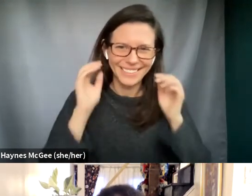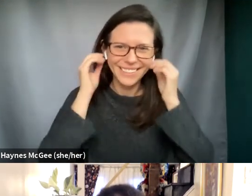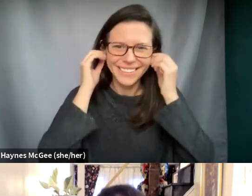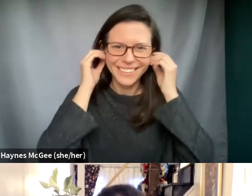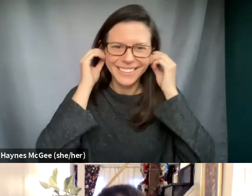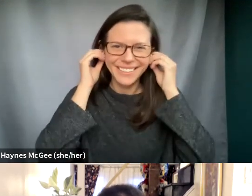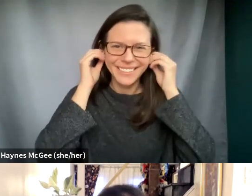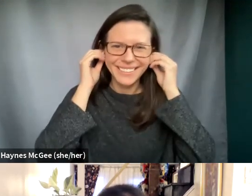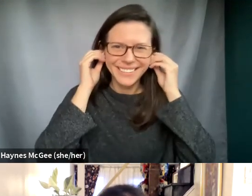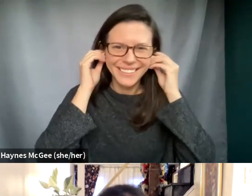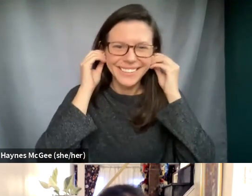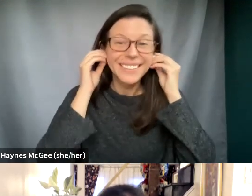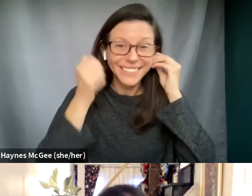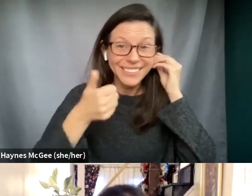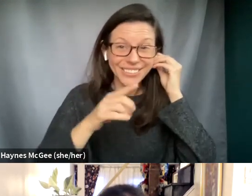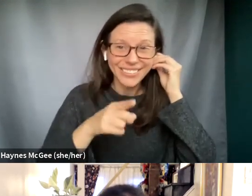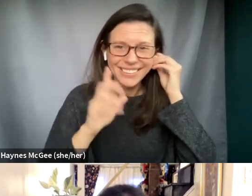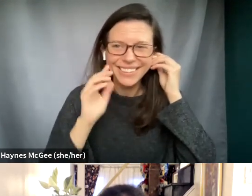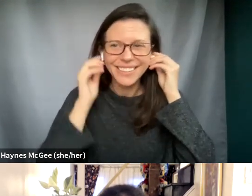Thanks, everyone. Thank you. Take care.